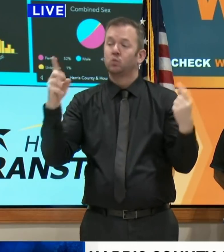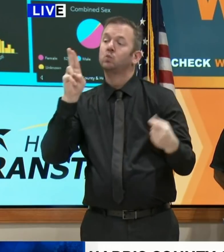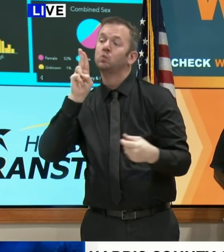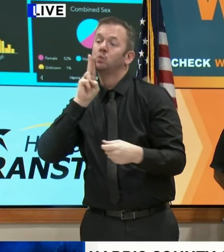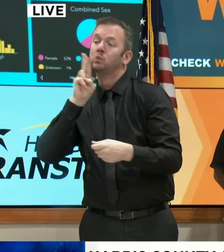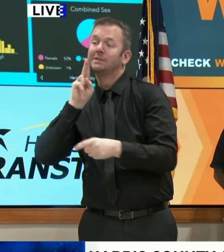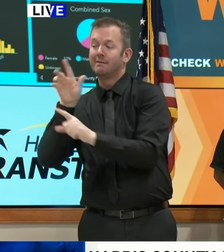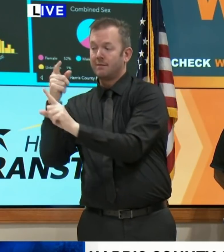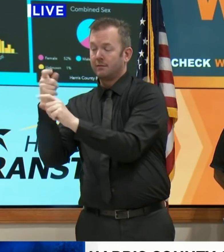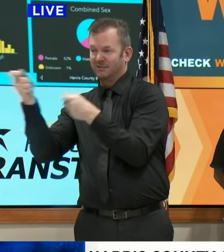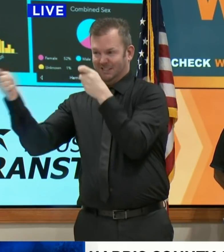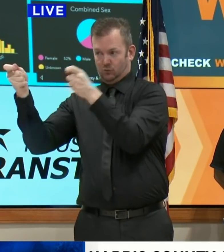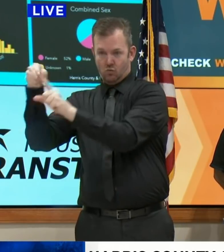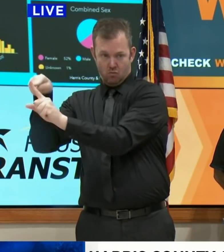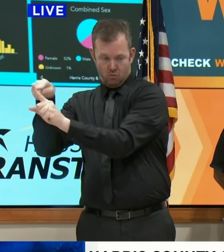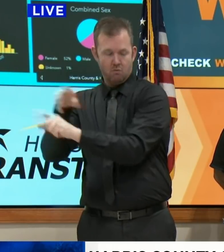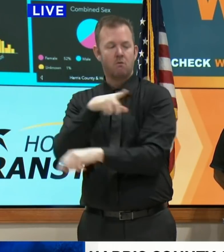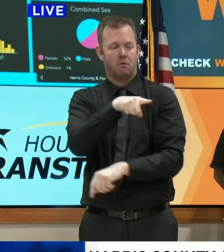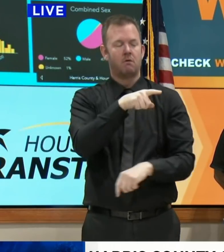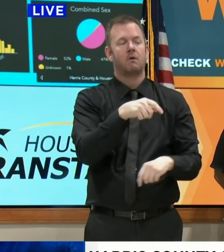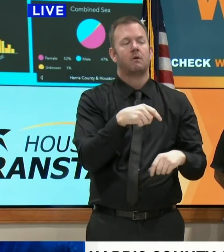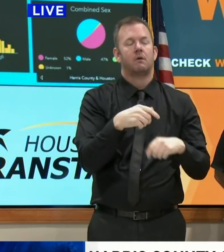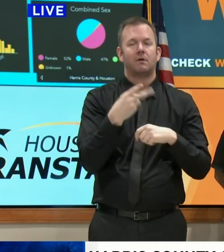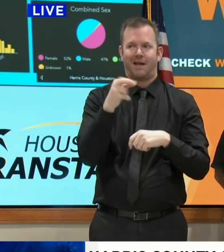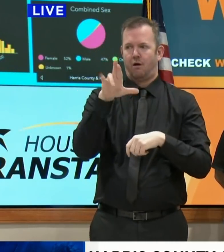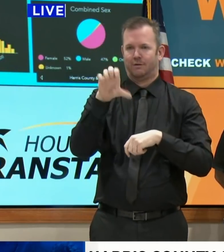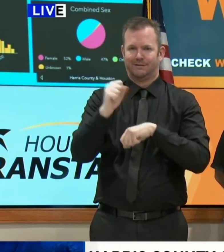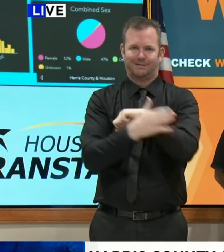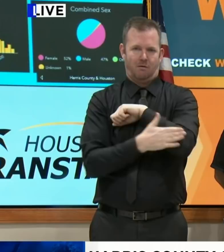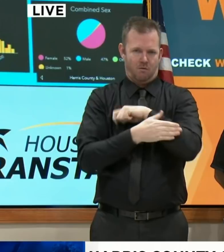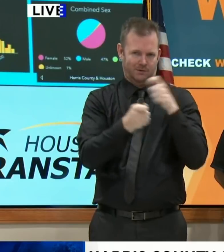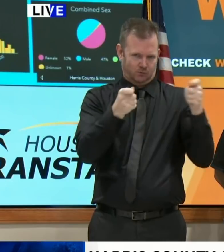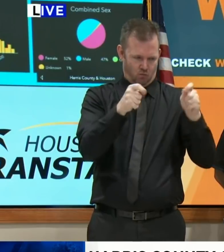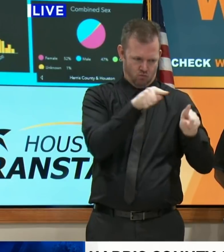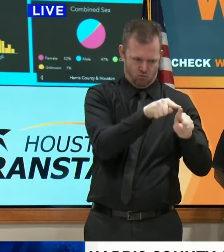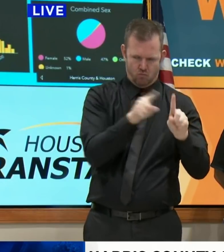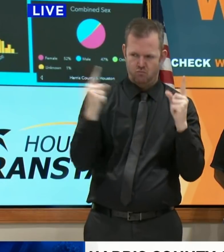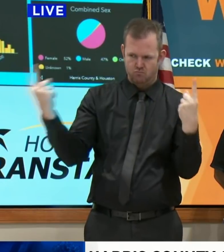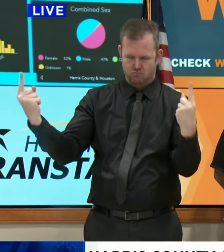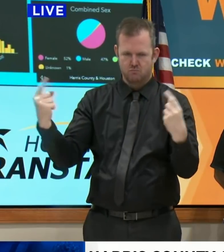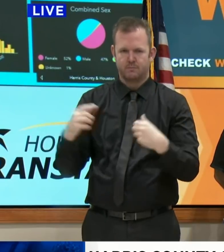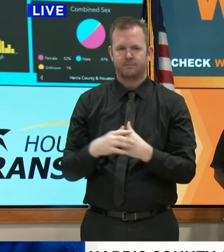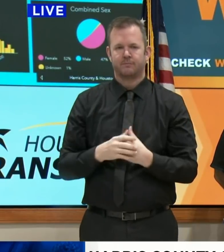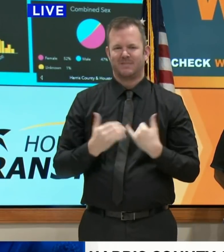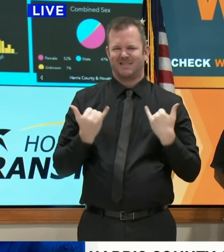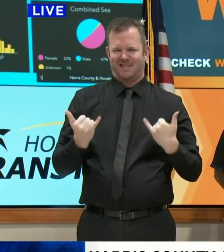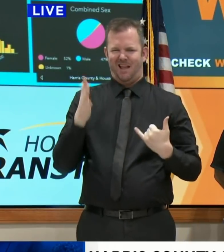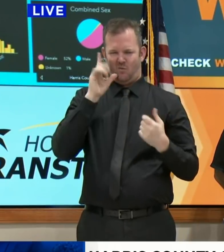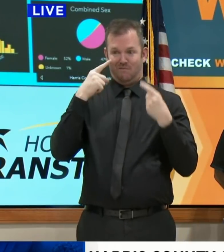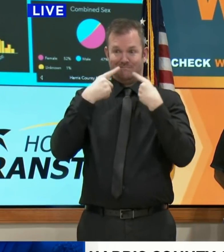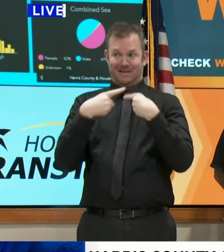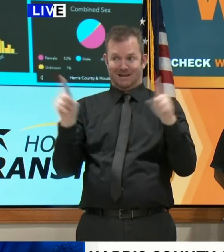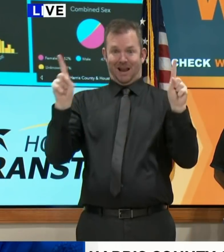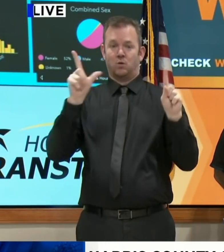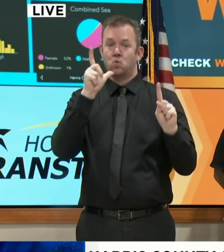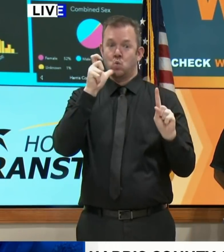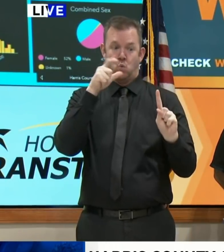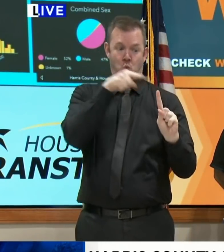been in close touch about this over the last few weeks. over the last few weeks. And we have And we have each selected one person will each selected one person will both be announcing our lives